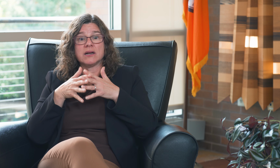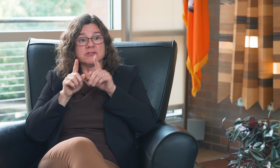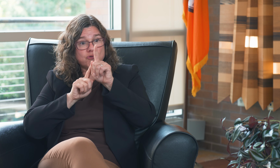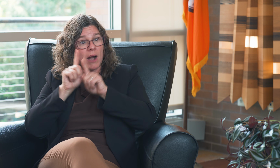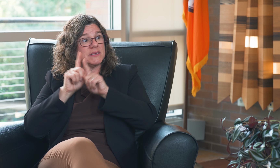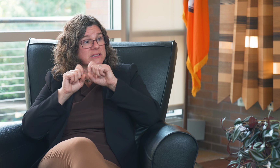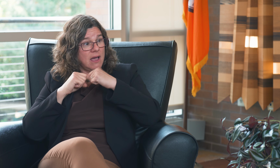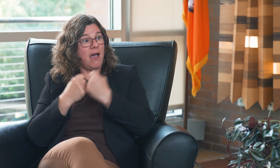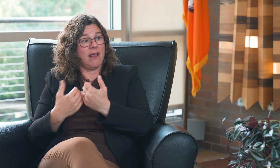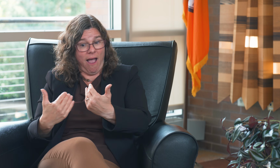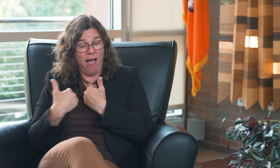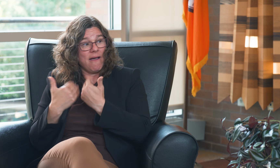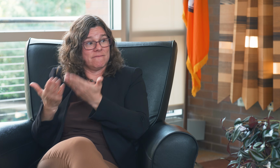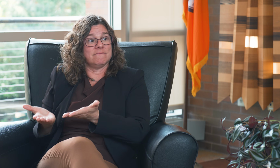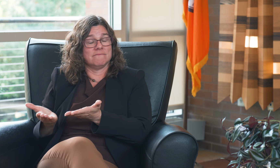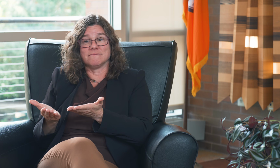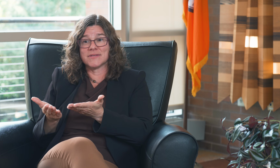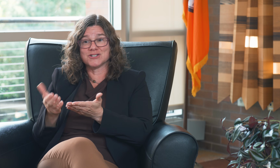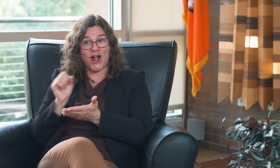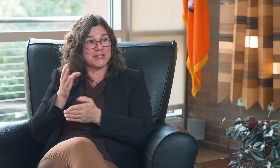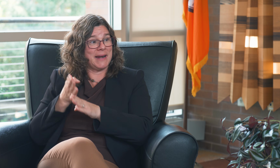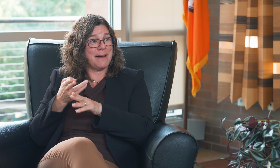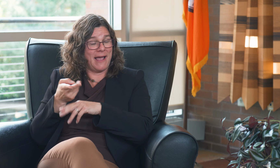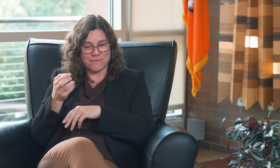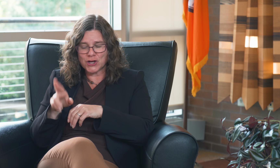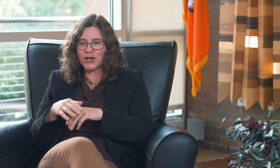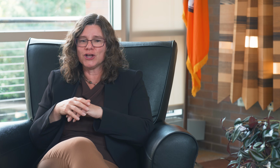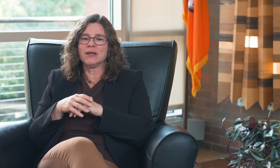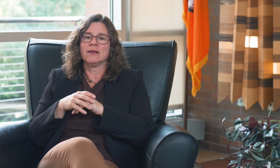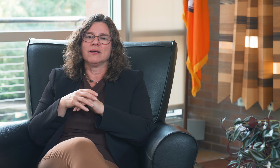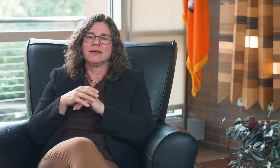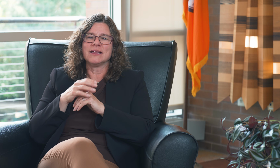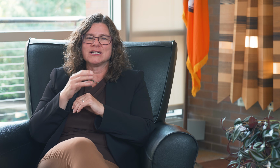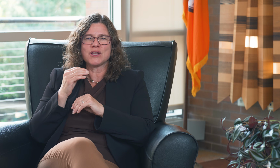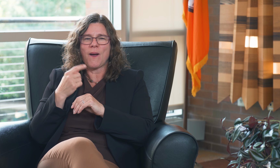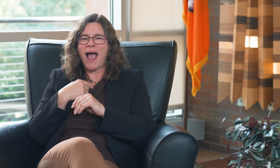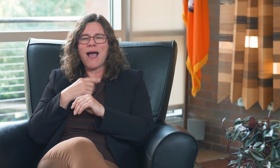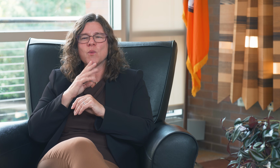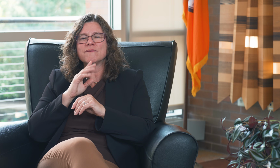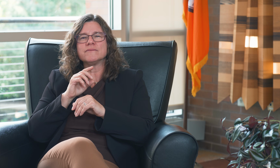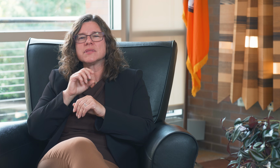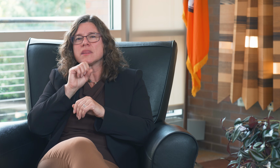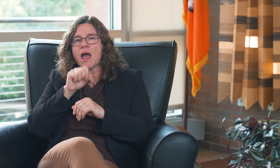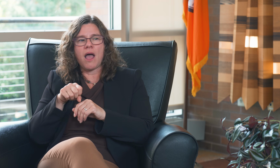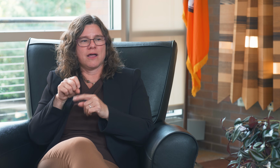The American Astronomical Society has a scholarship named after her.